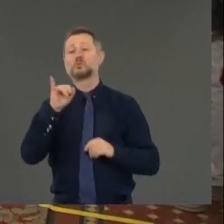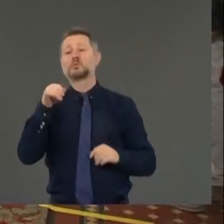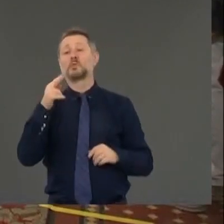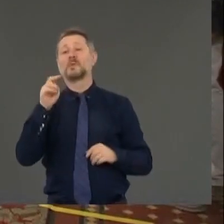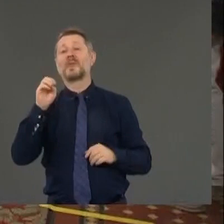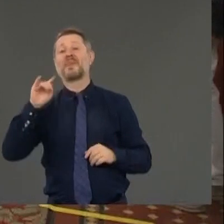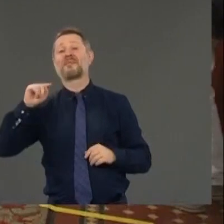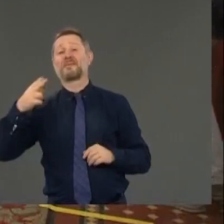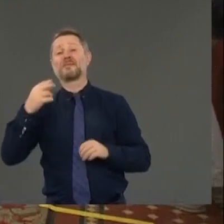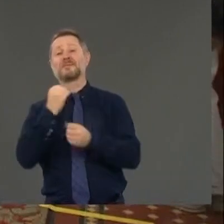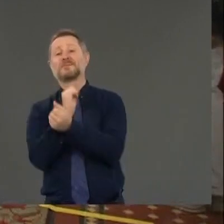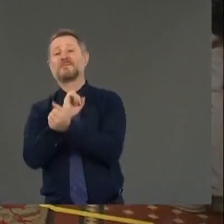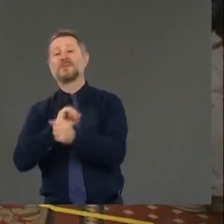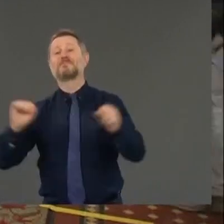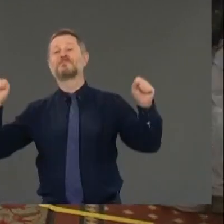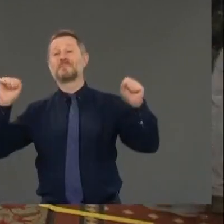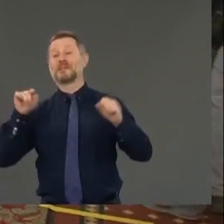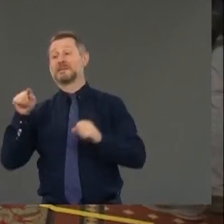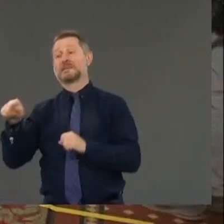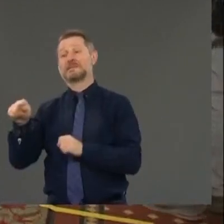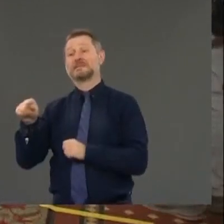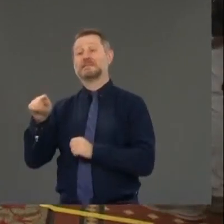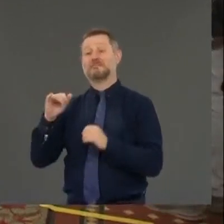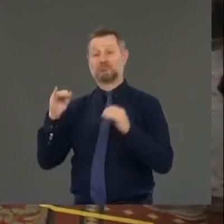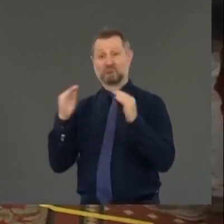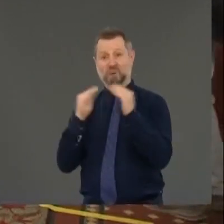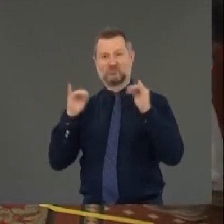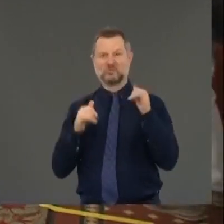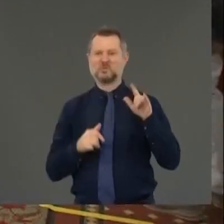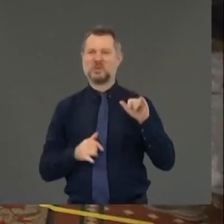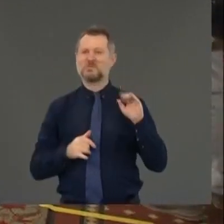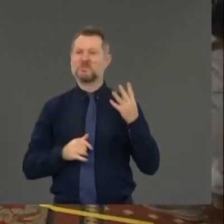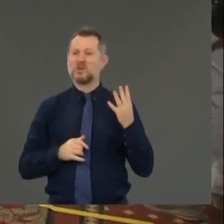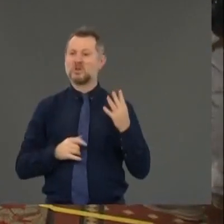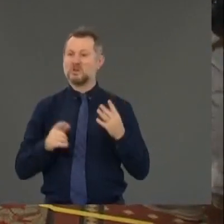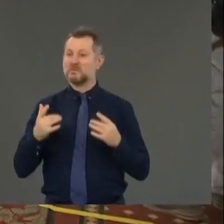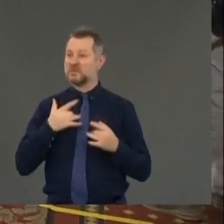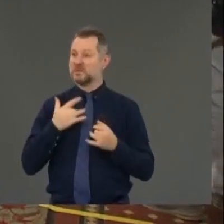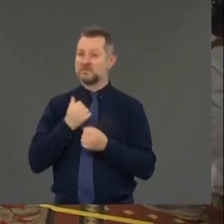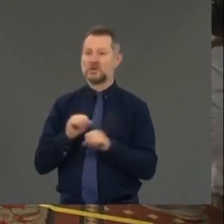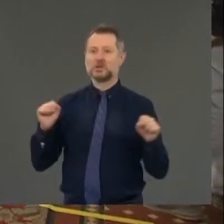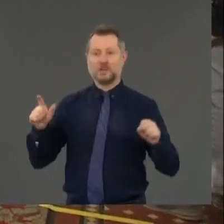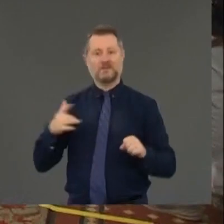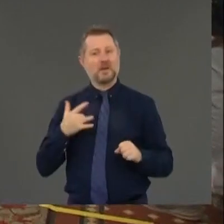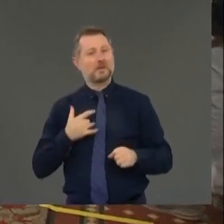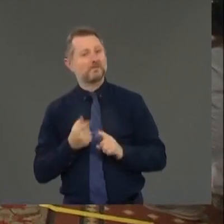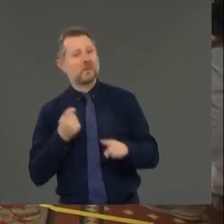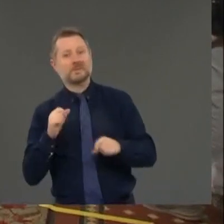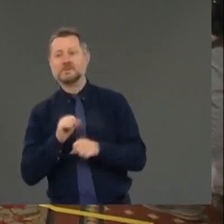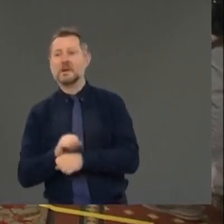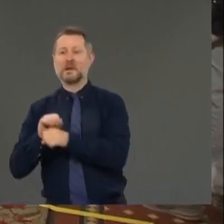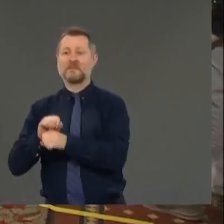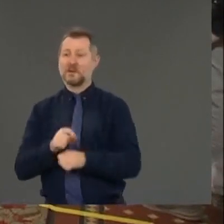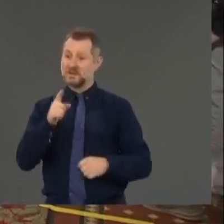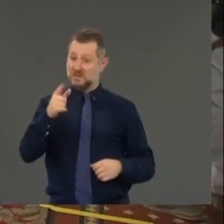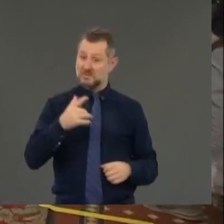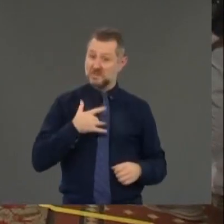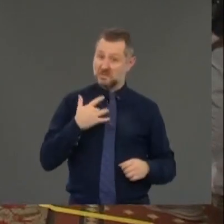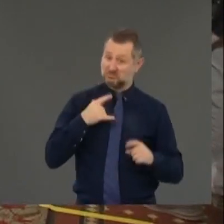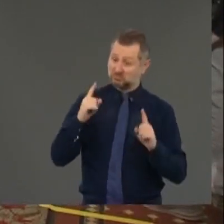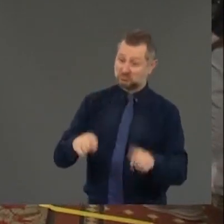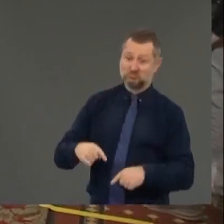COUNTRY AT LARGE IS WHAT